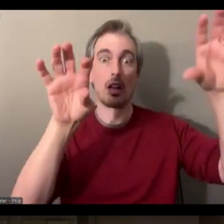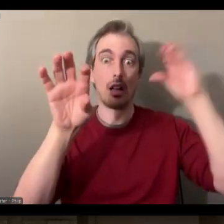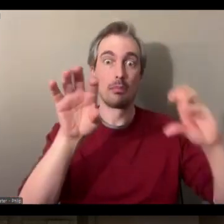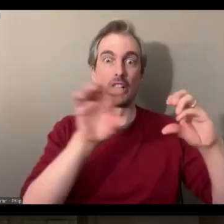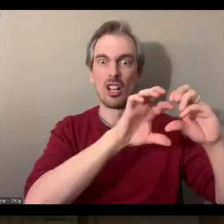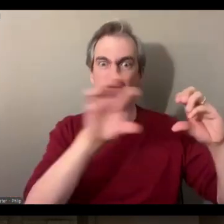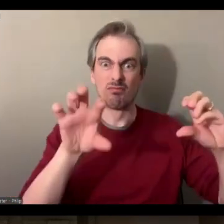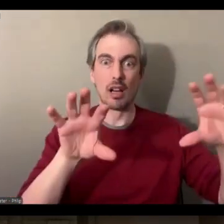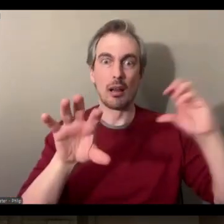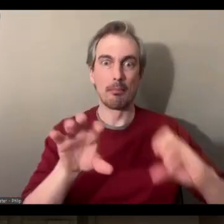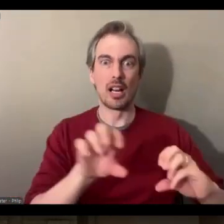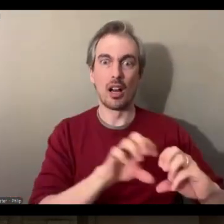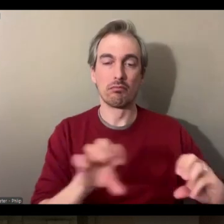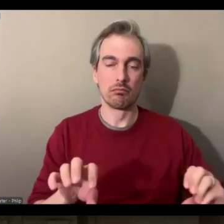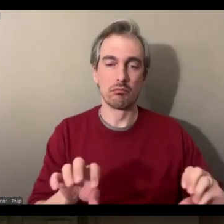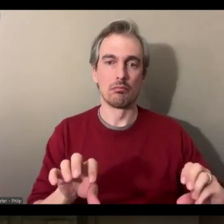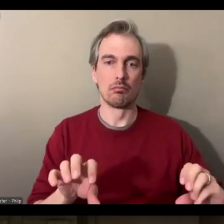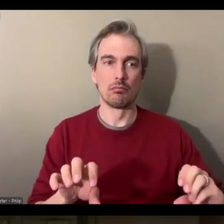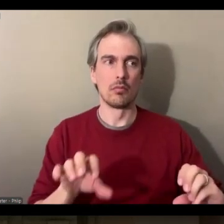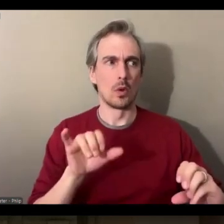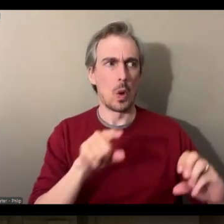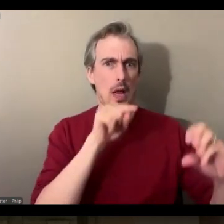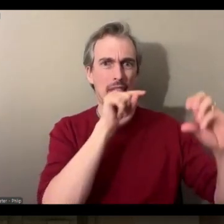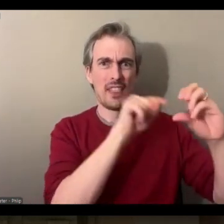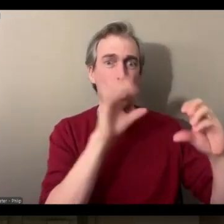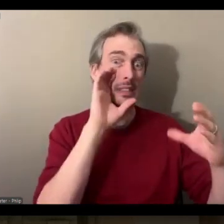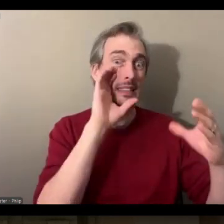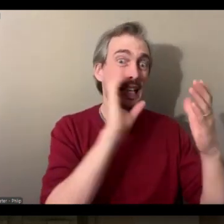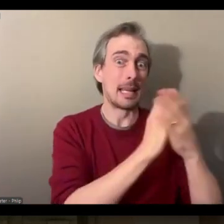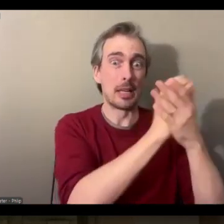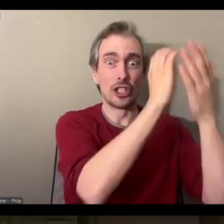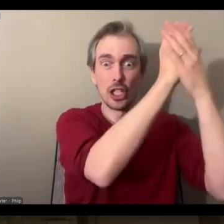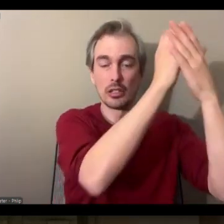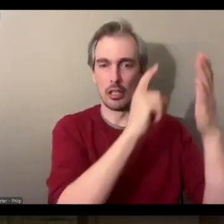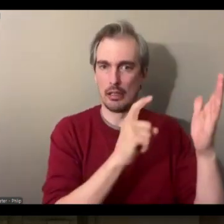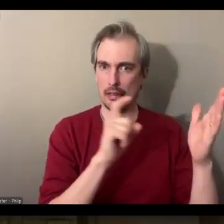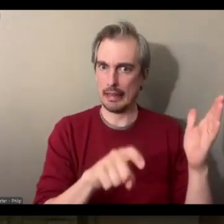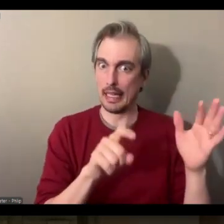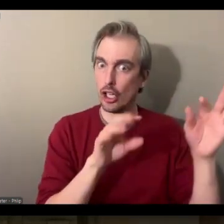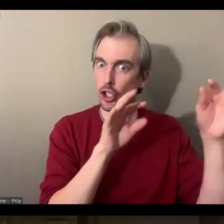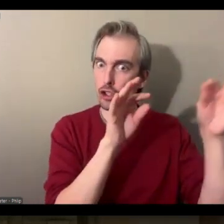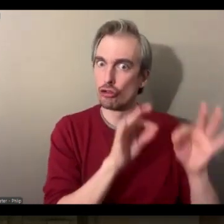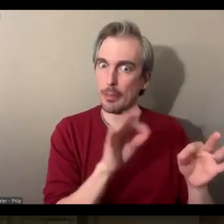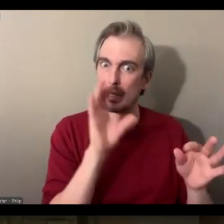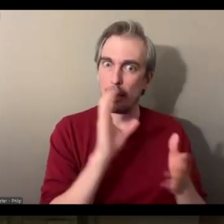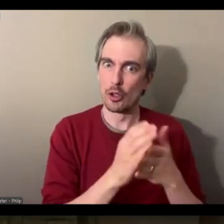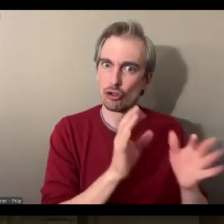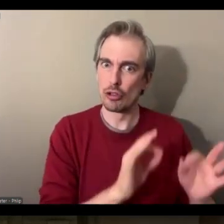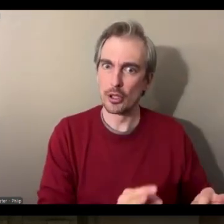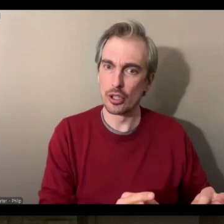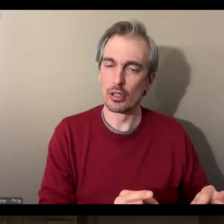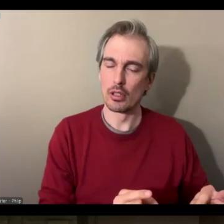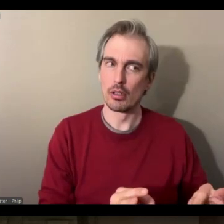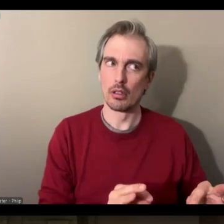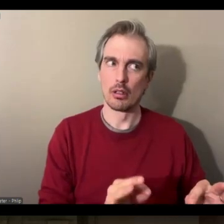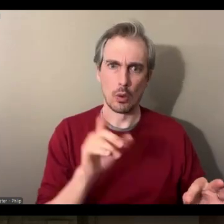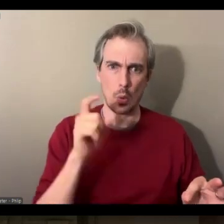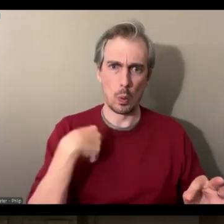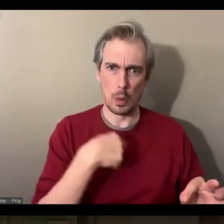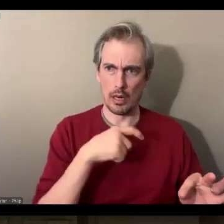right was it to make those descriptions and get those descriptions approved by the folks. So...